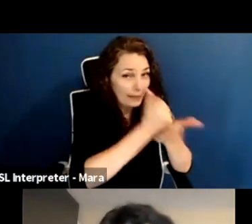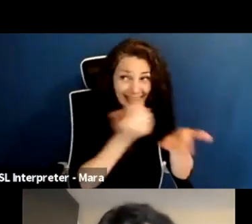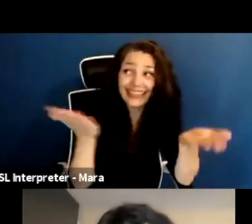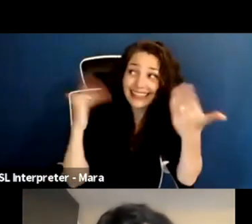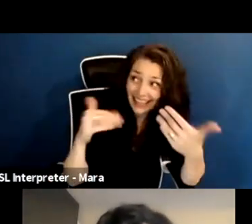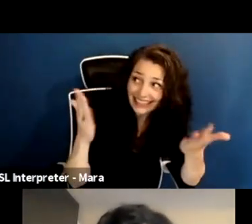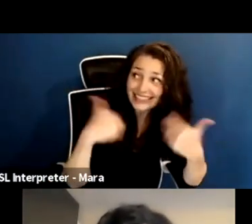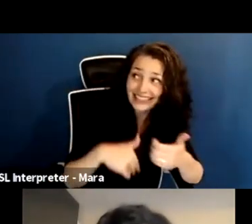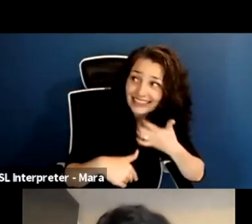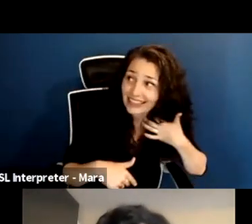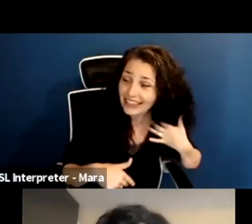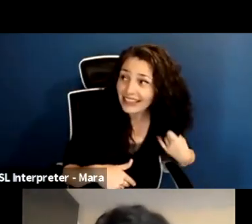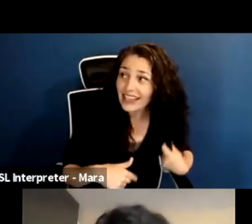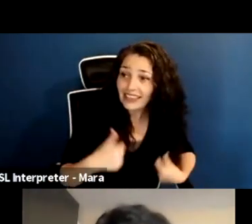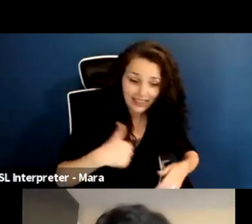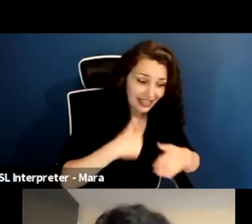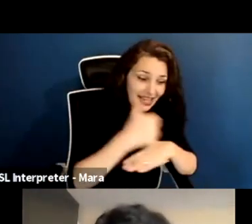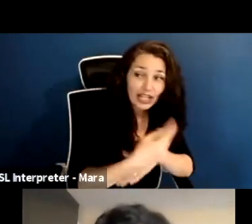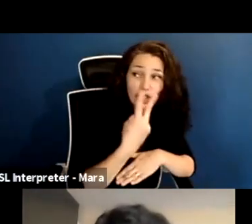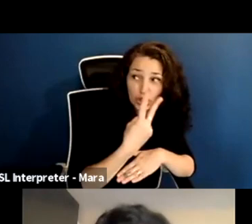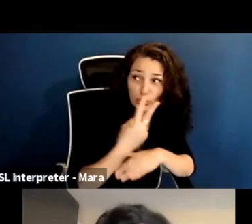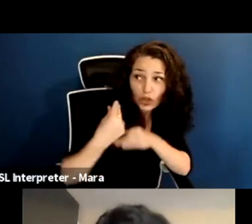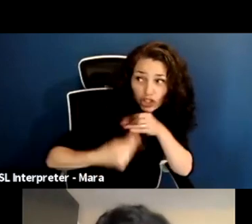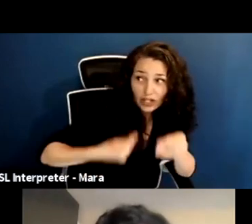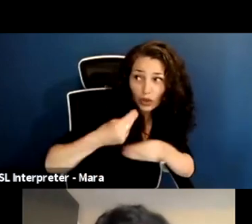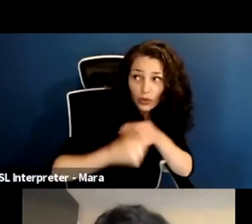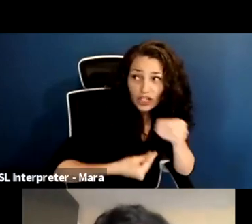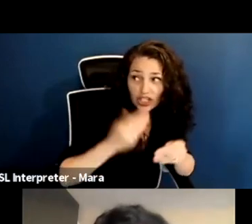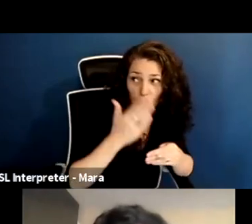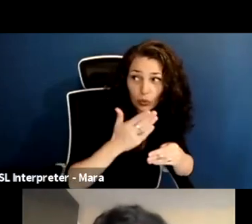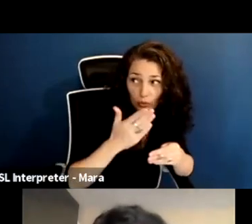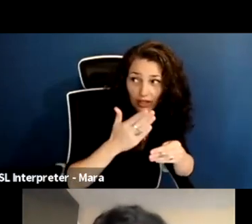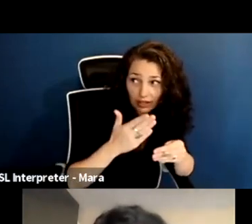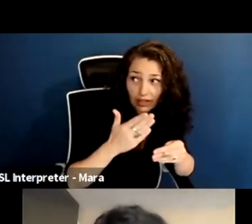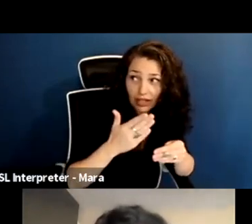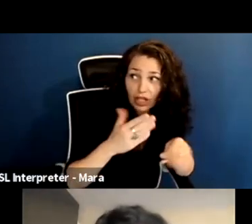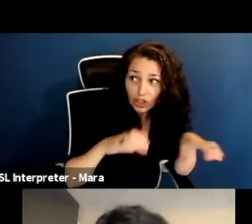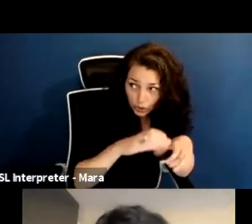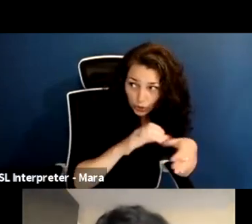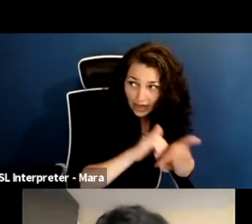and then they're gonna be able to add to that. So it has just been such a blessing